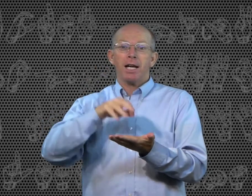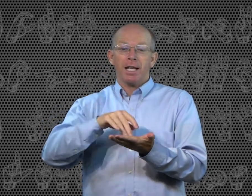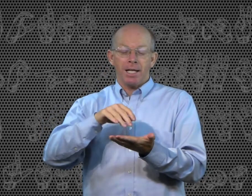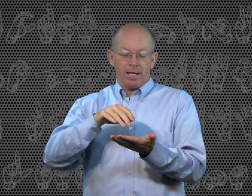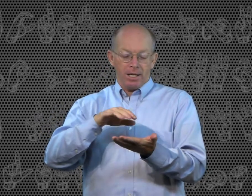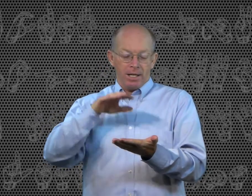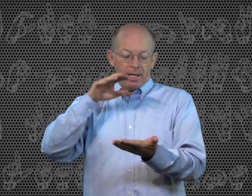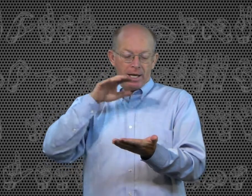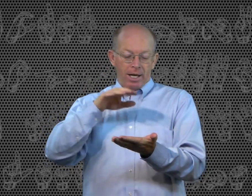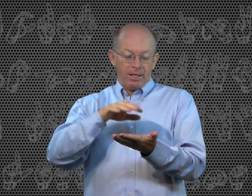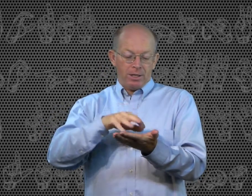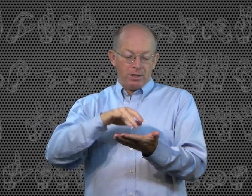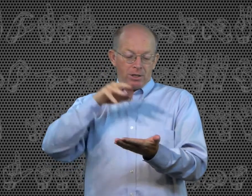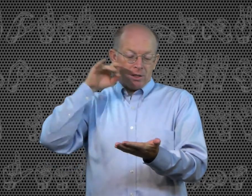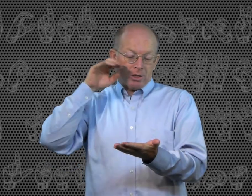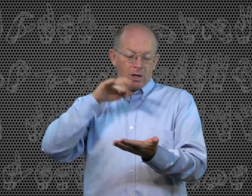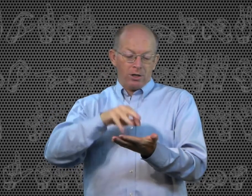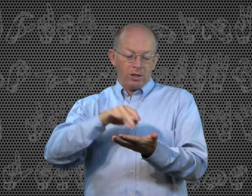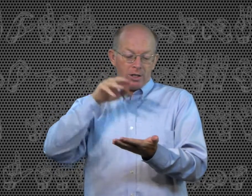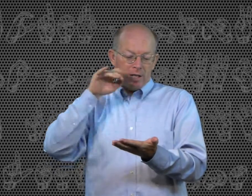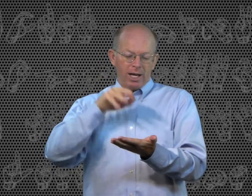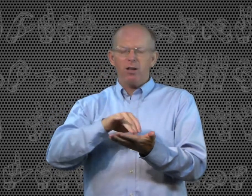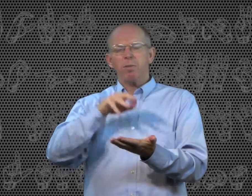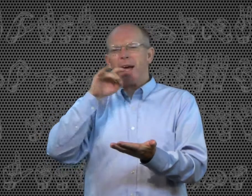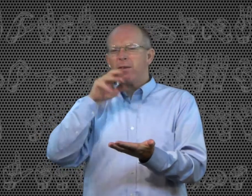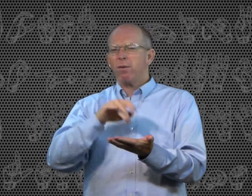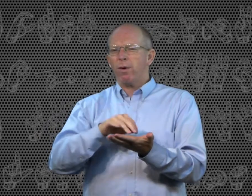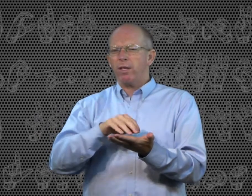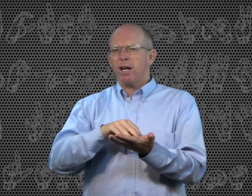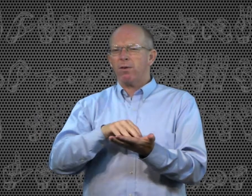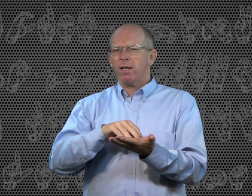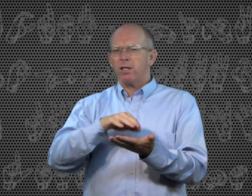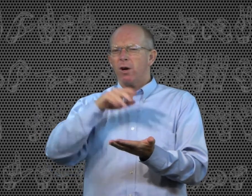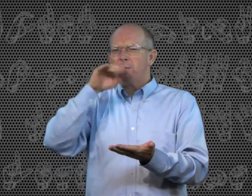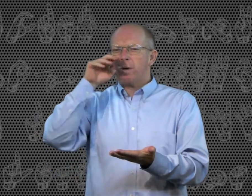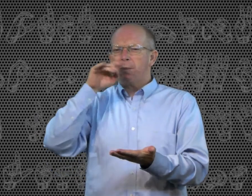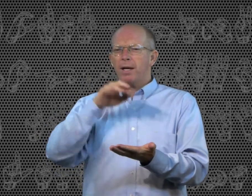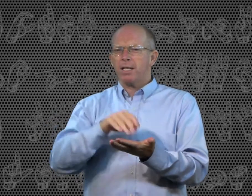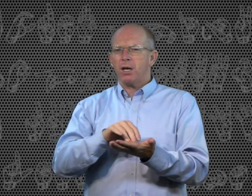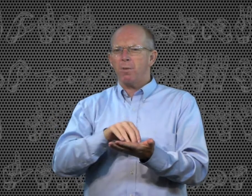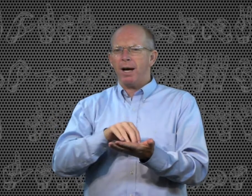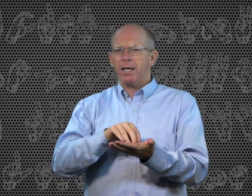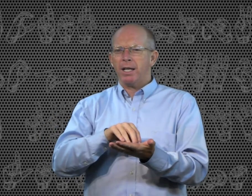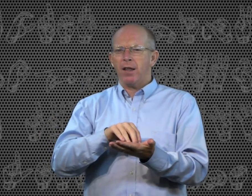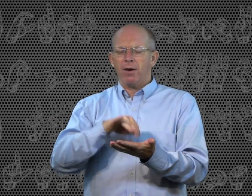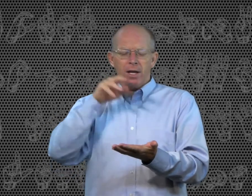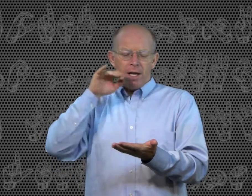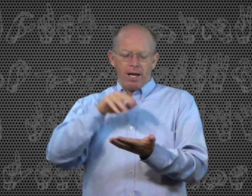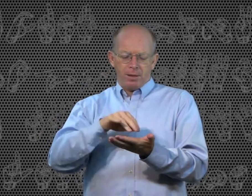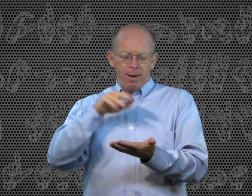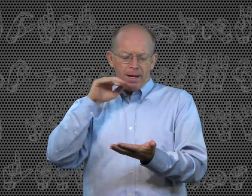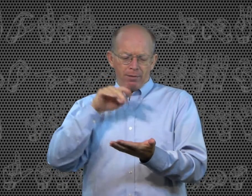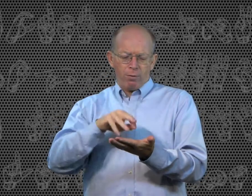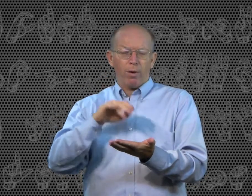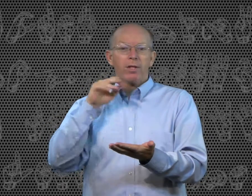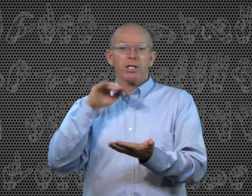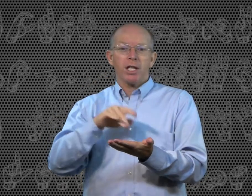STUDY It starts...it goes back and forth. It doesn't really start in one place and go back to the other. It is back and forth.